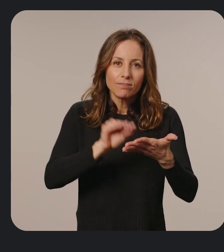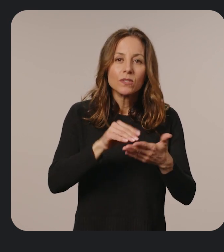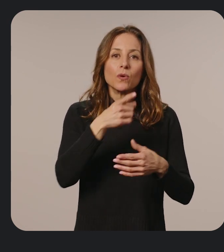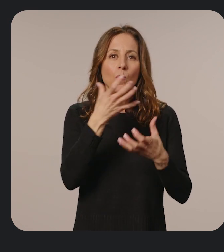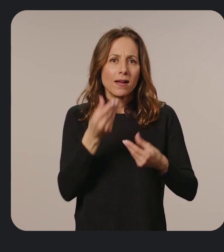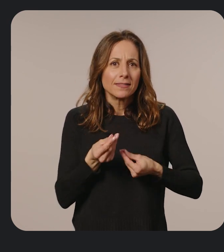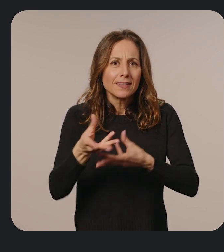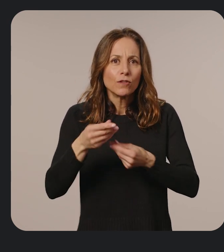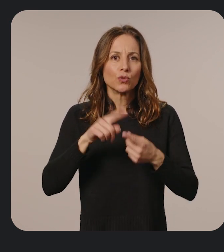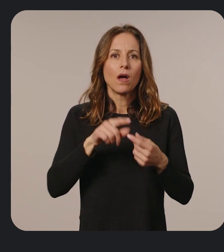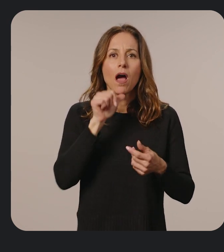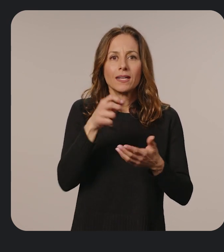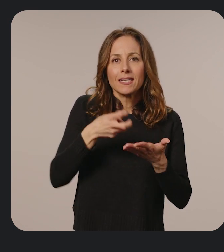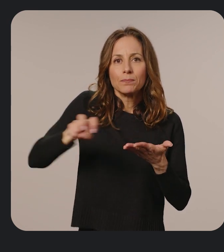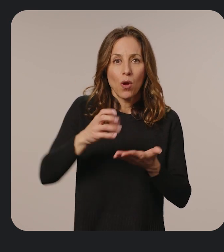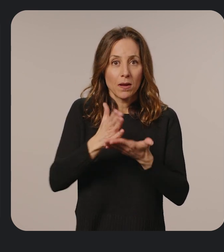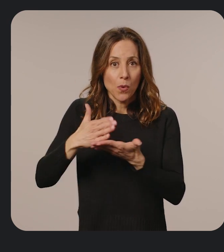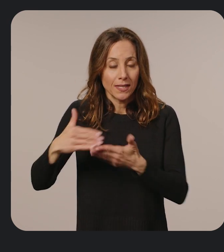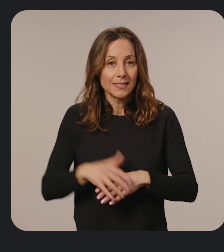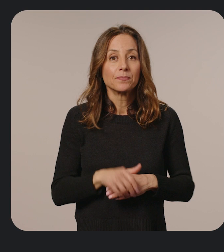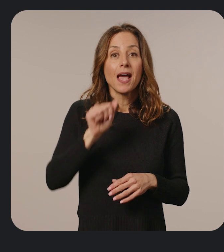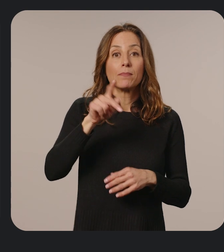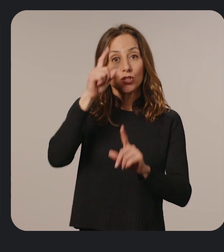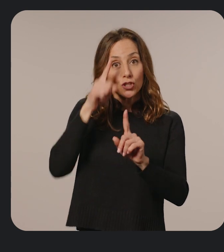if you want to deliver to unexported components.